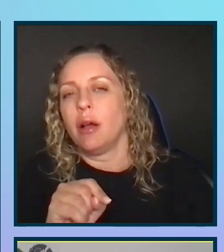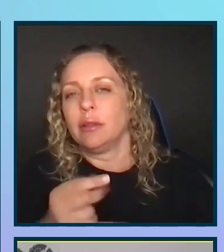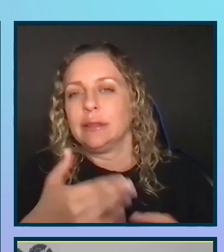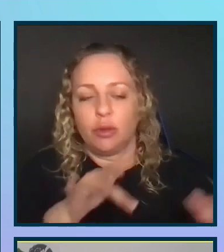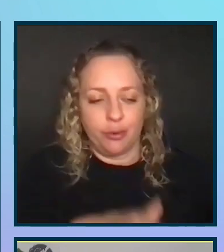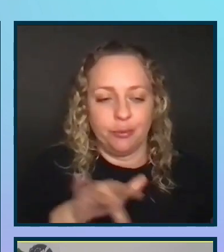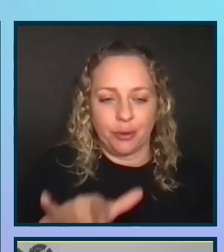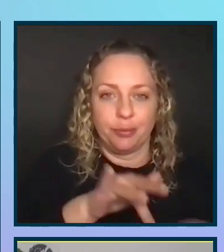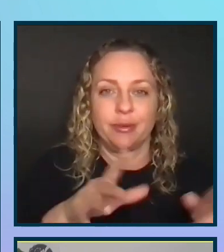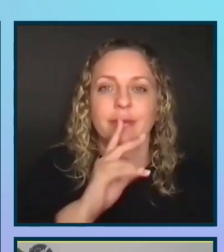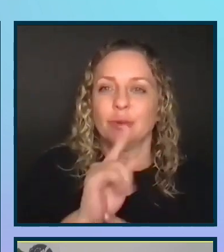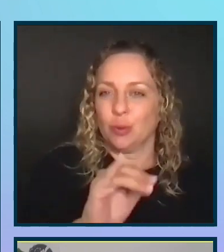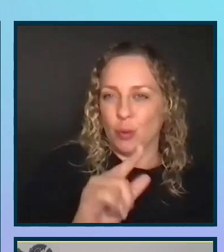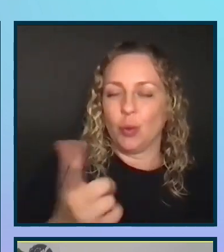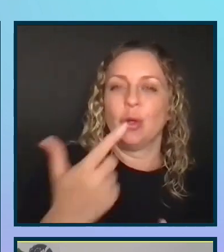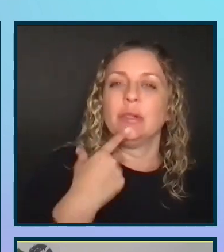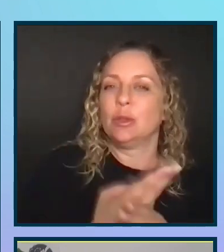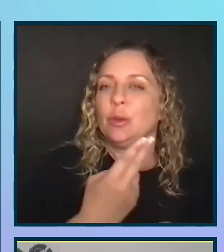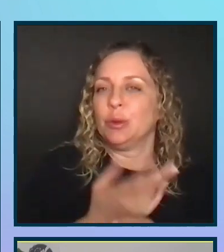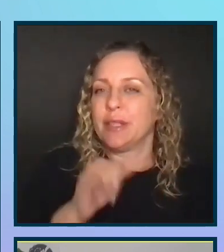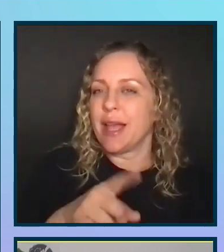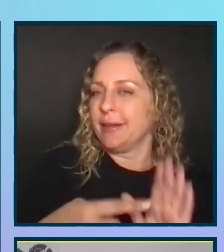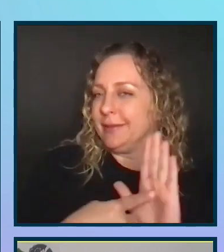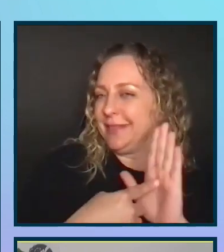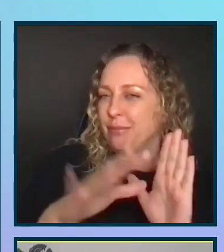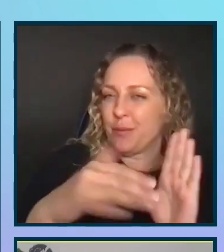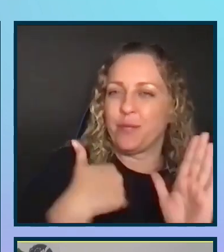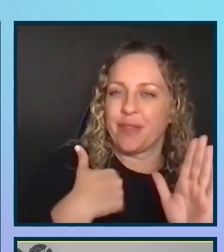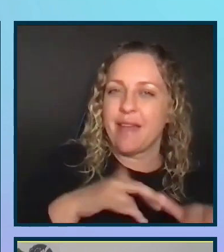Like for instance, if you're building Figma, you have a lot of keyboard shortcuts.